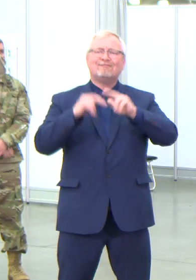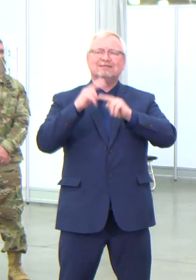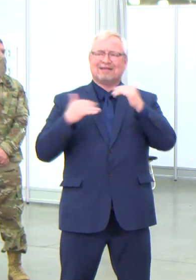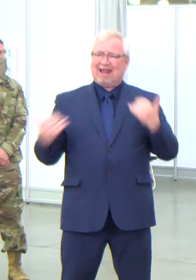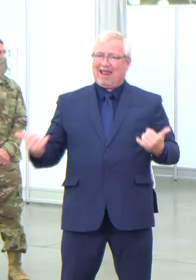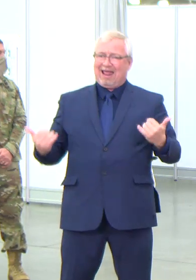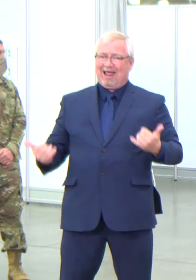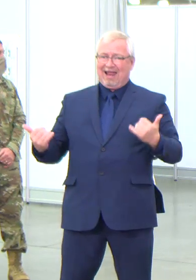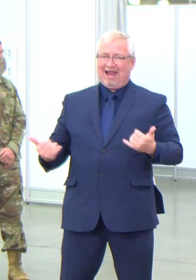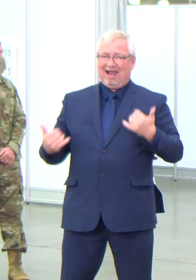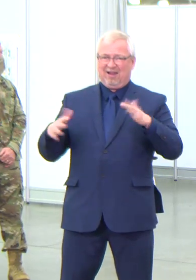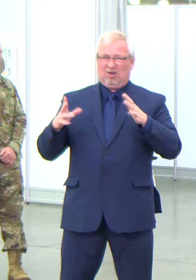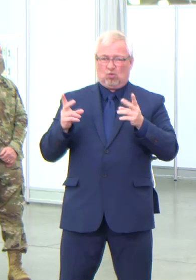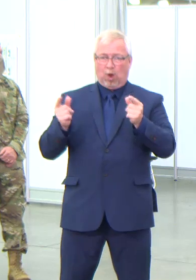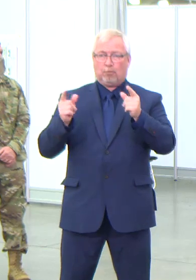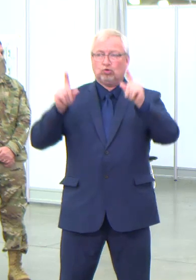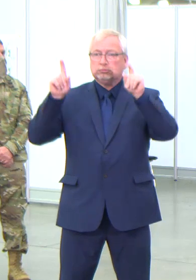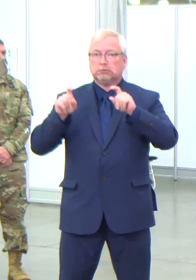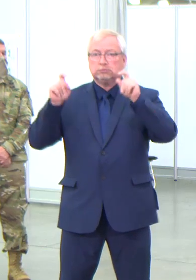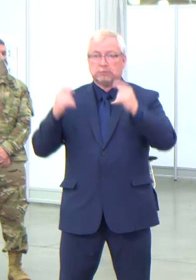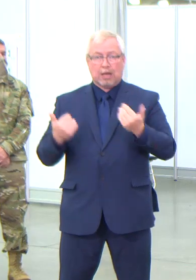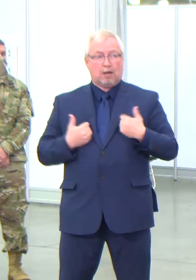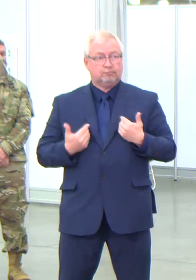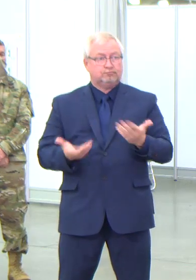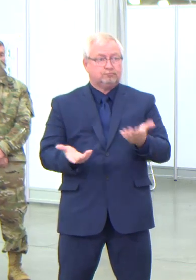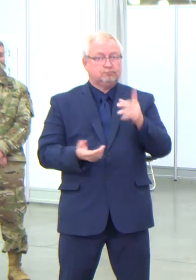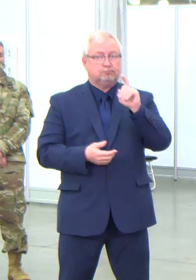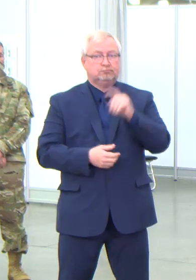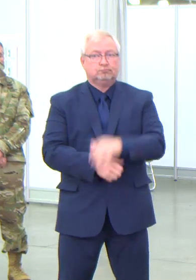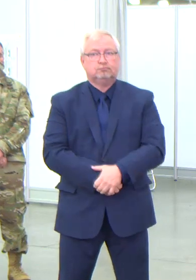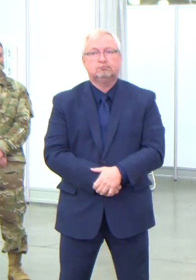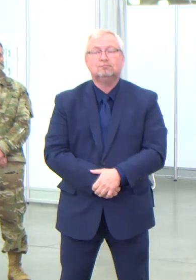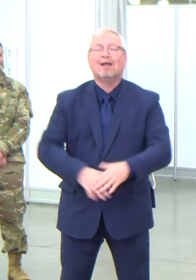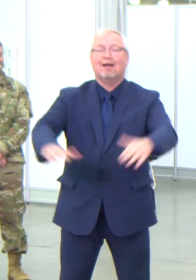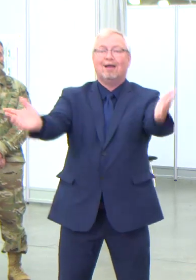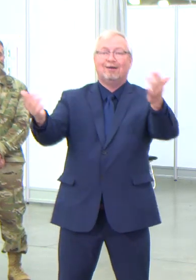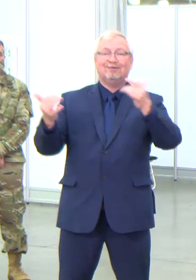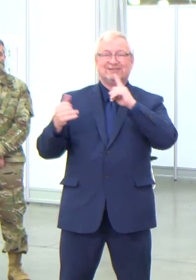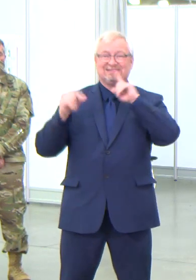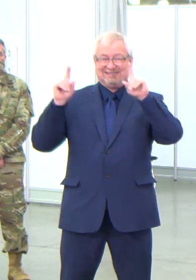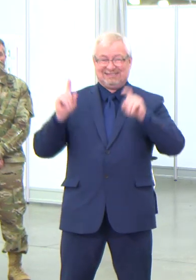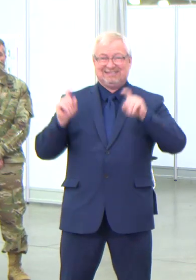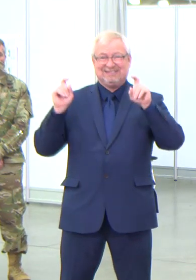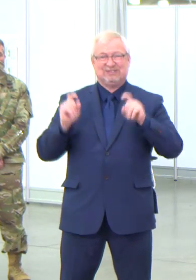. (Question off mic.) The testing continues to be the primary